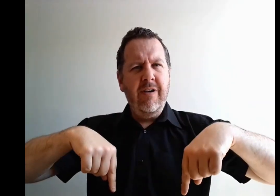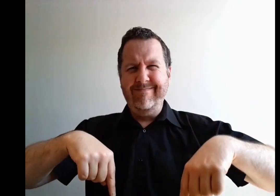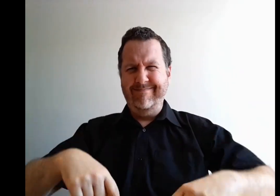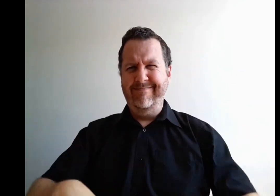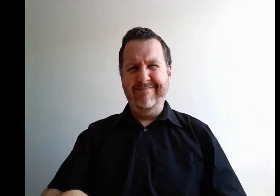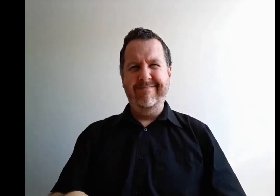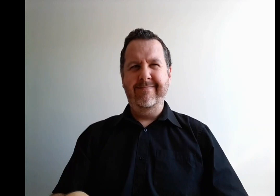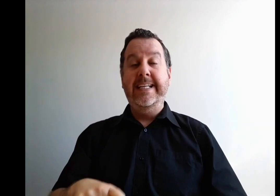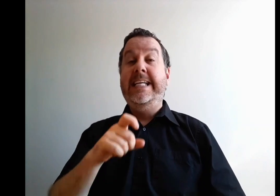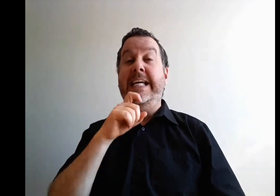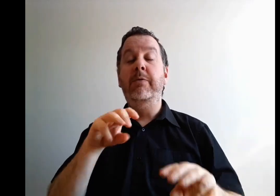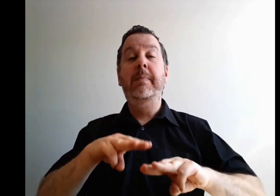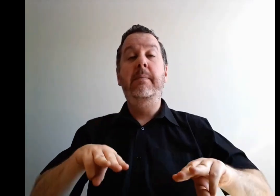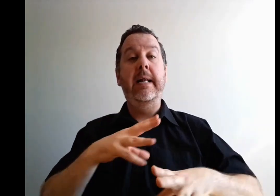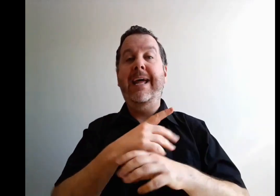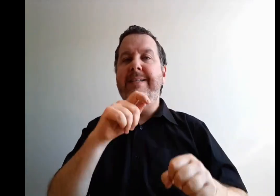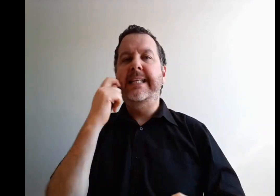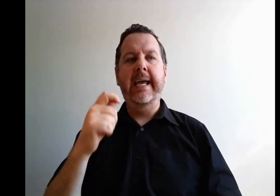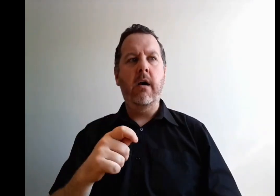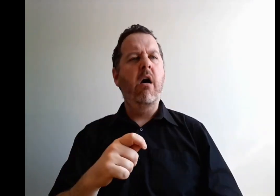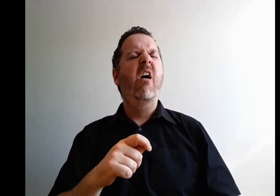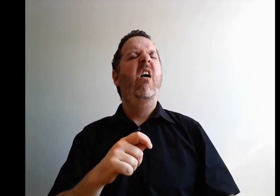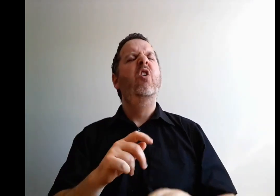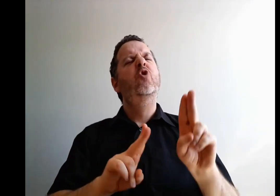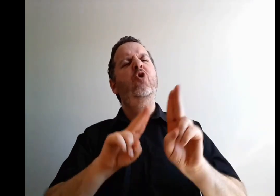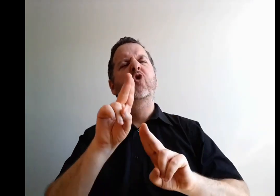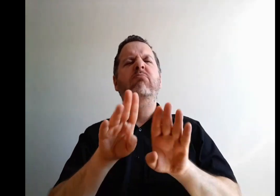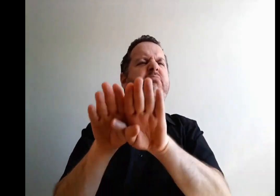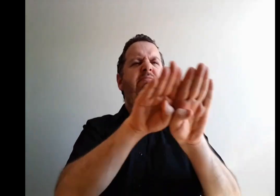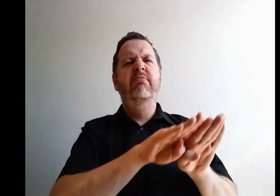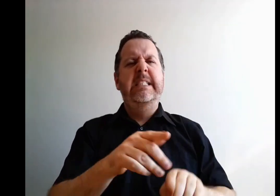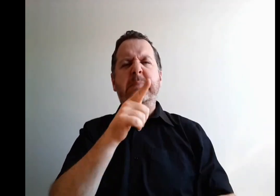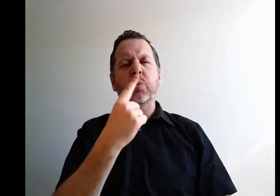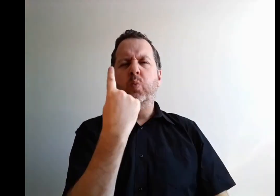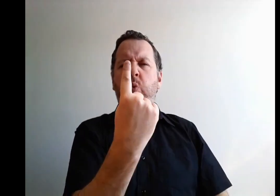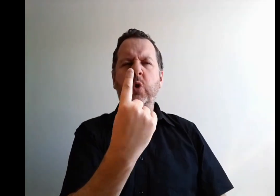We don't say, "wouldn't it be better if everyone spoke English?"